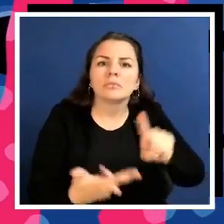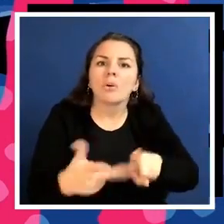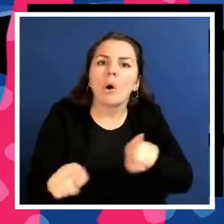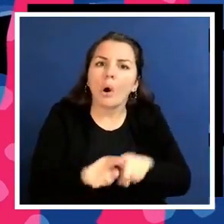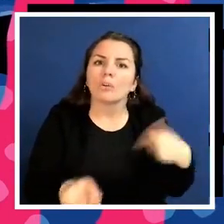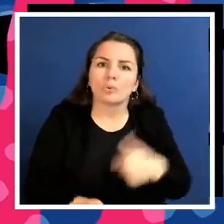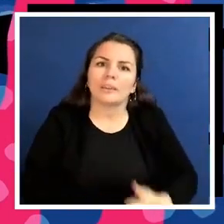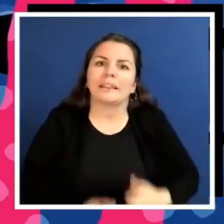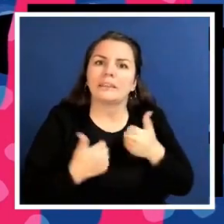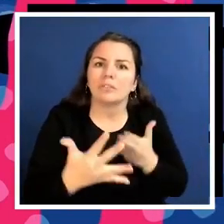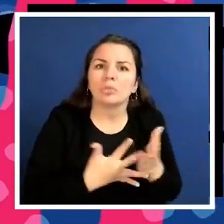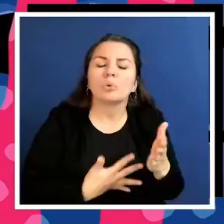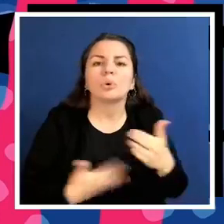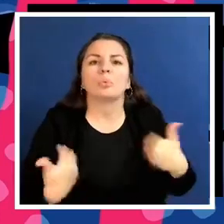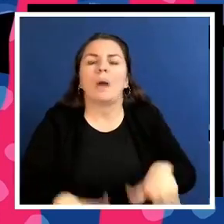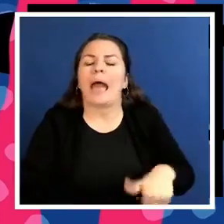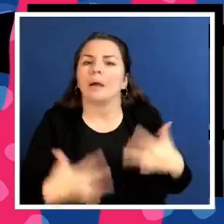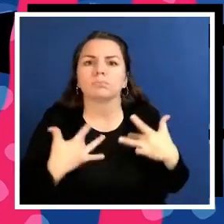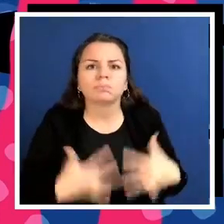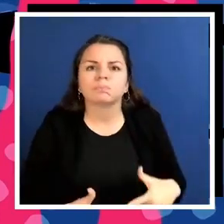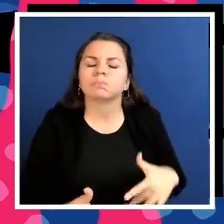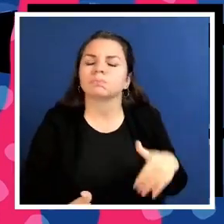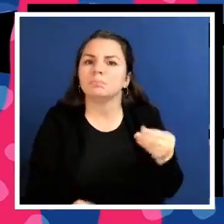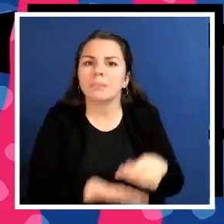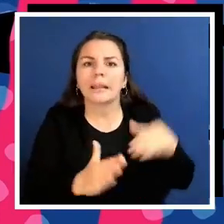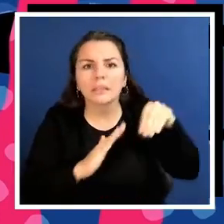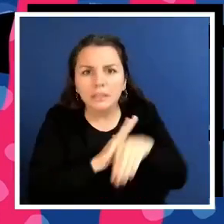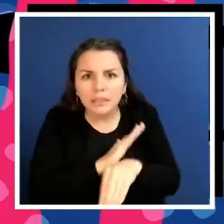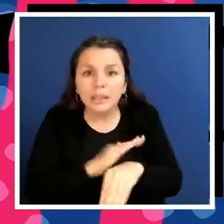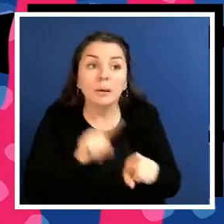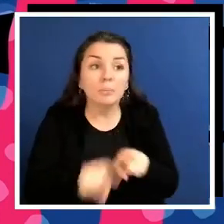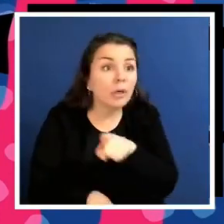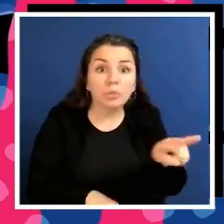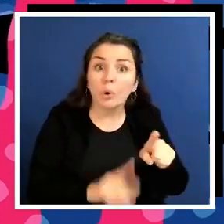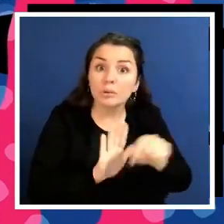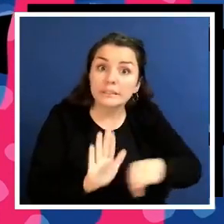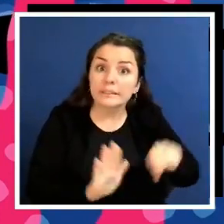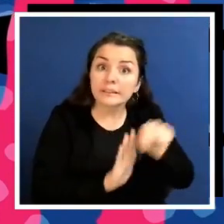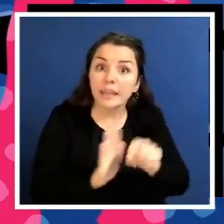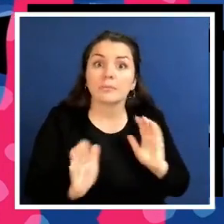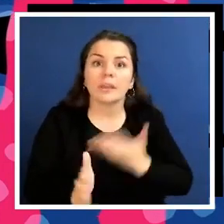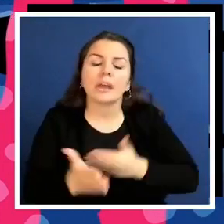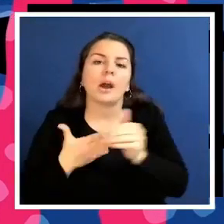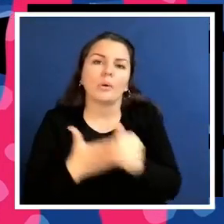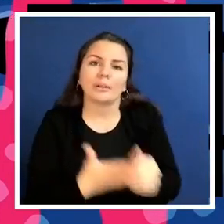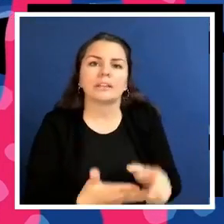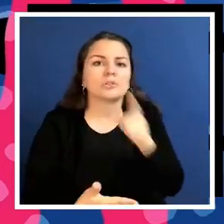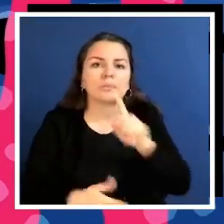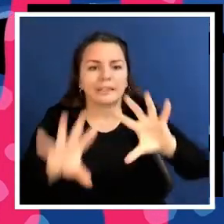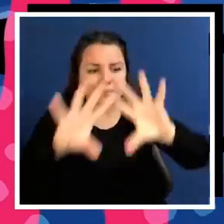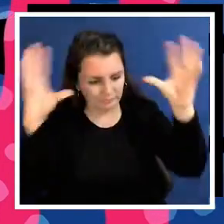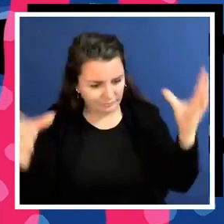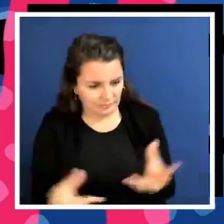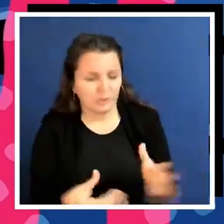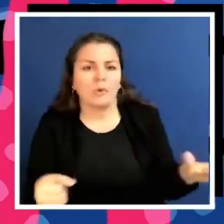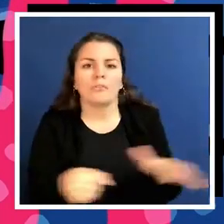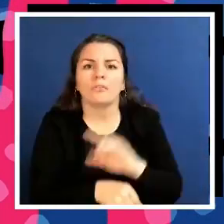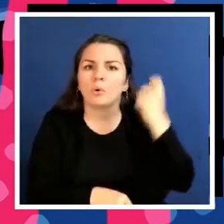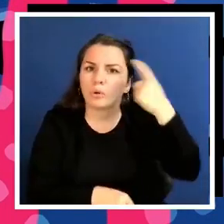DEAL AND CHARTED A NEW FRONTIER. IT'S HOW WE BUILD A GREAT